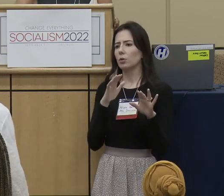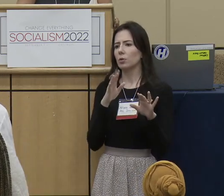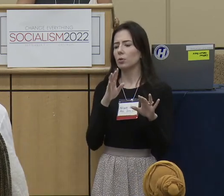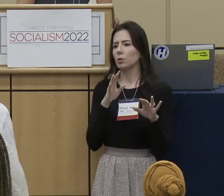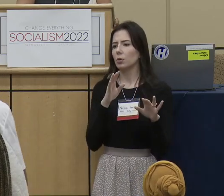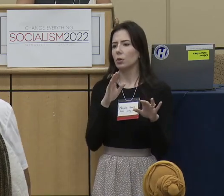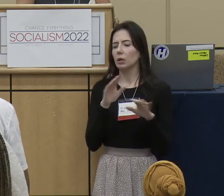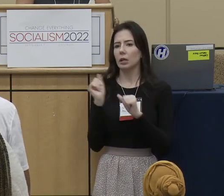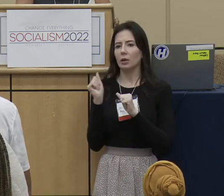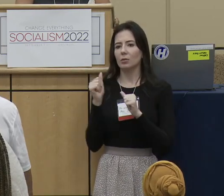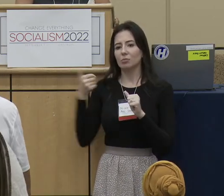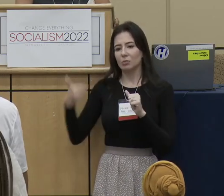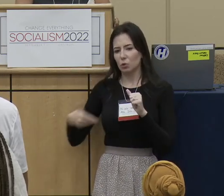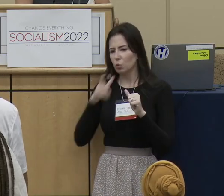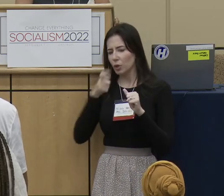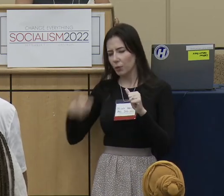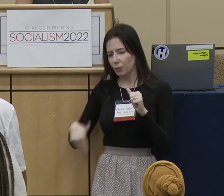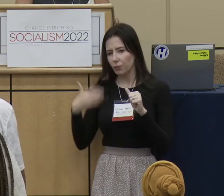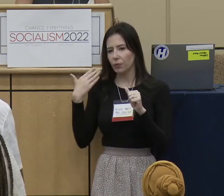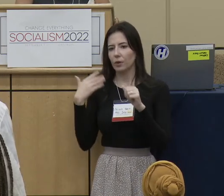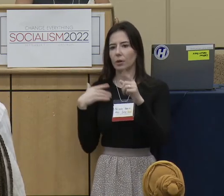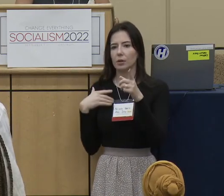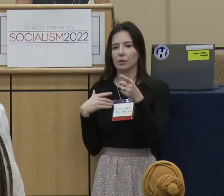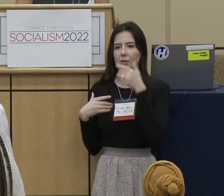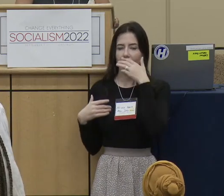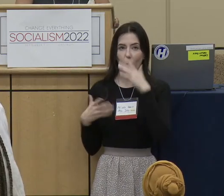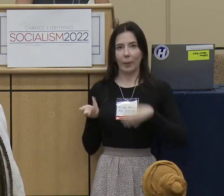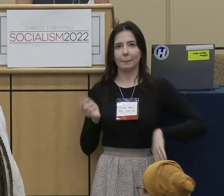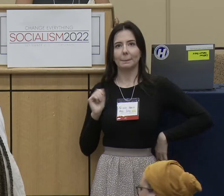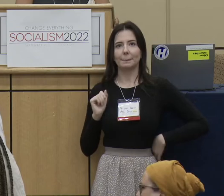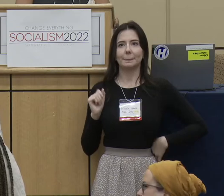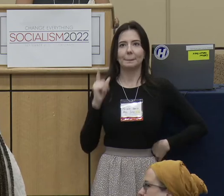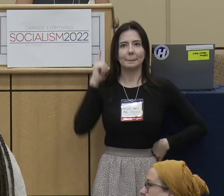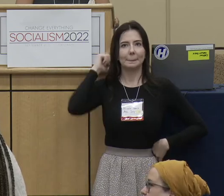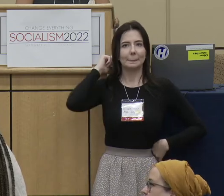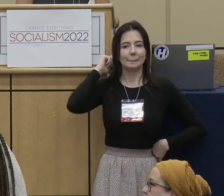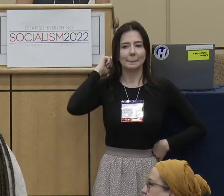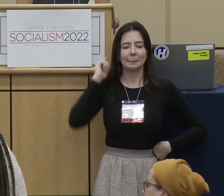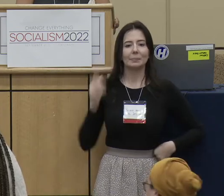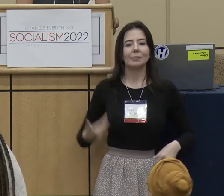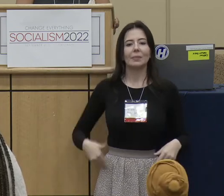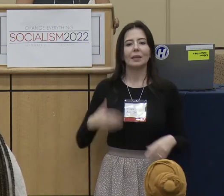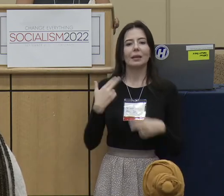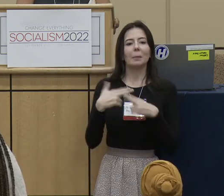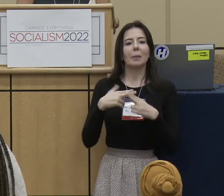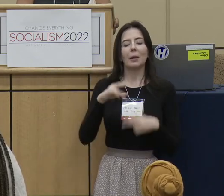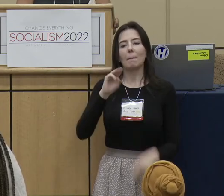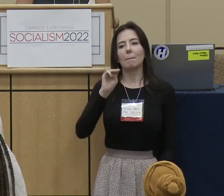of you, thank you. ≫ BARBARA: Before you leave the mic, speaking of educating, why don't you tell them who you